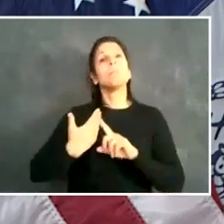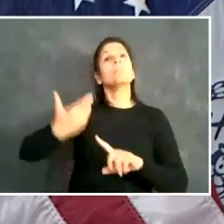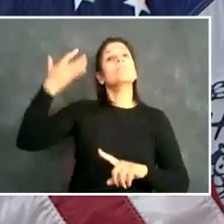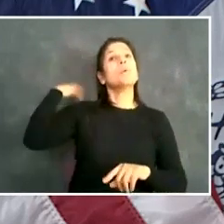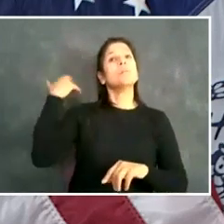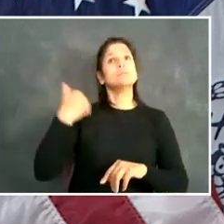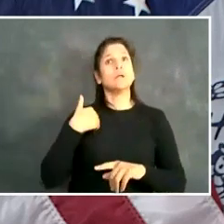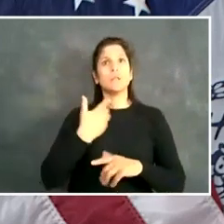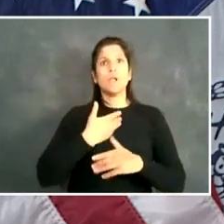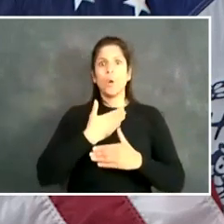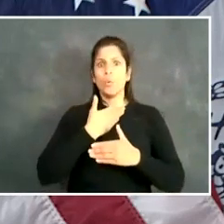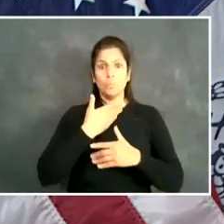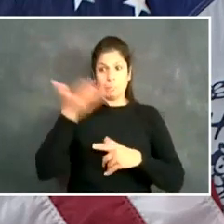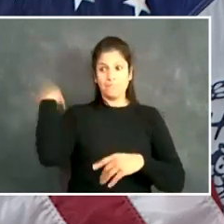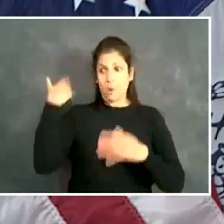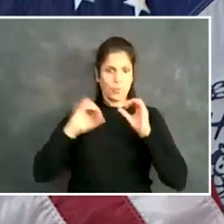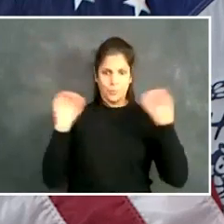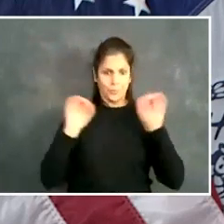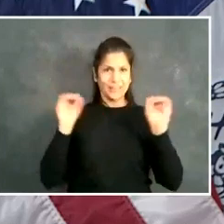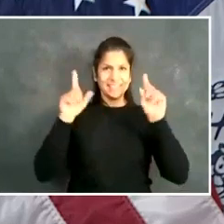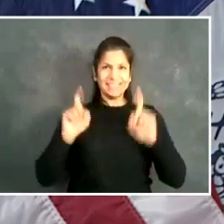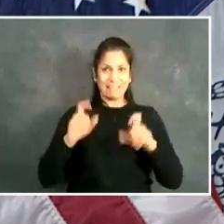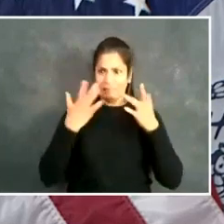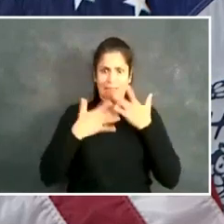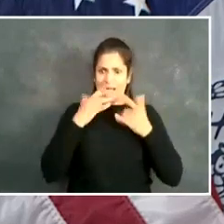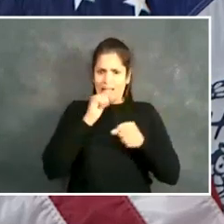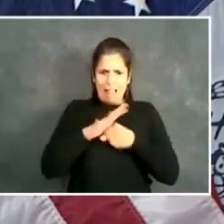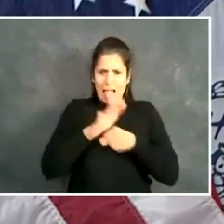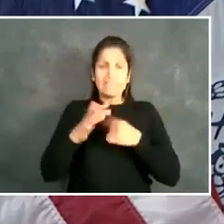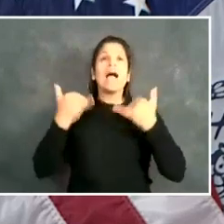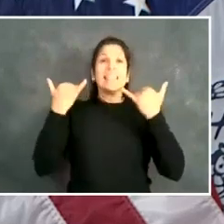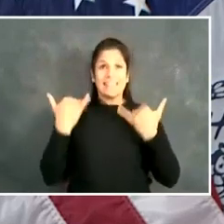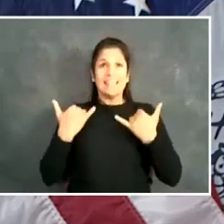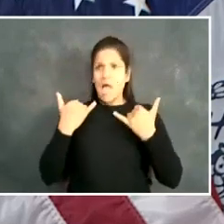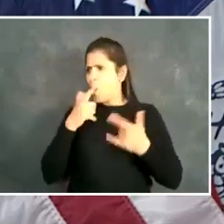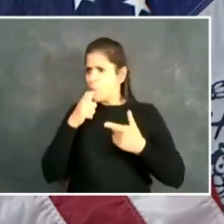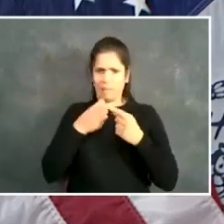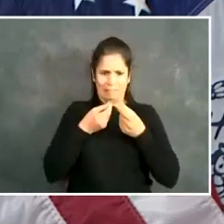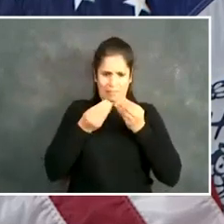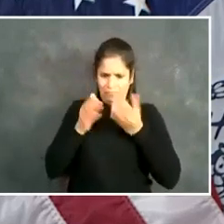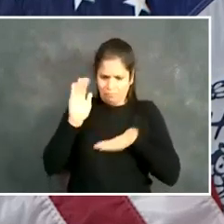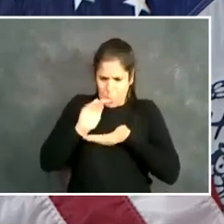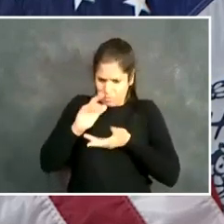CHANGED IN A SENSE? YES, BUT I WOULDN'T SAY ALL THE WAY. IT'S CHANGED IN THE SENSE THAT